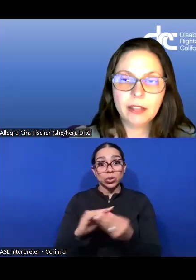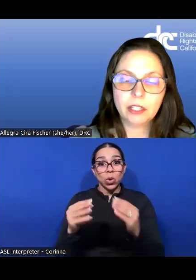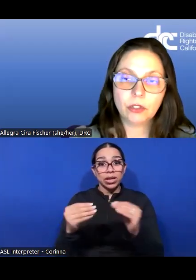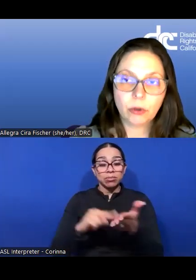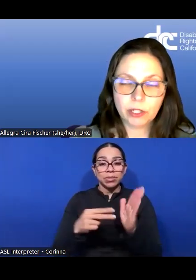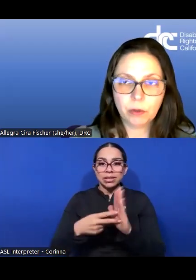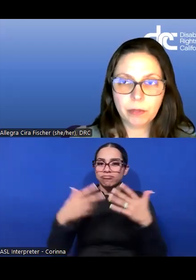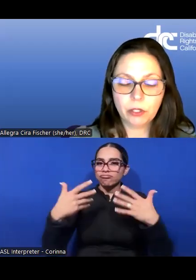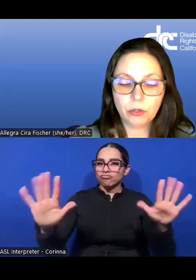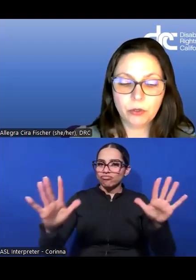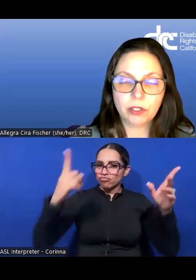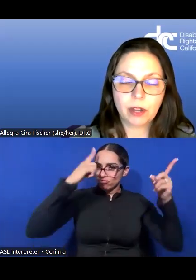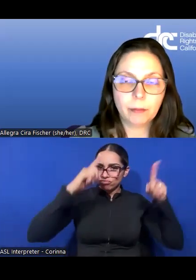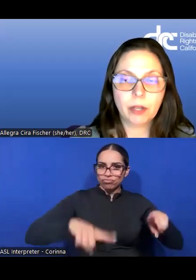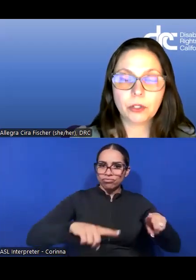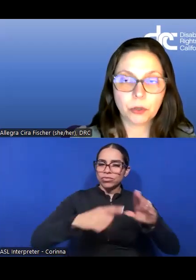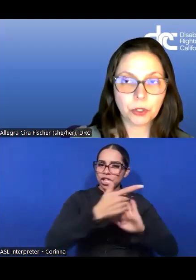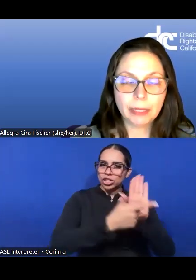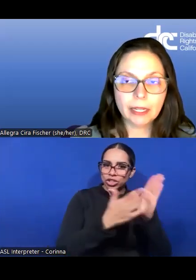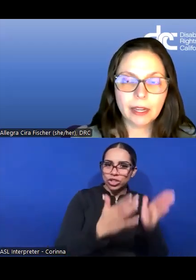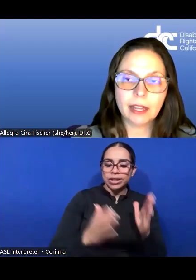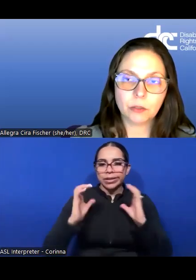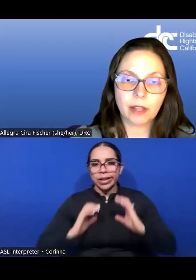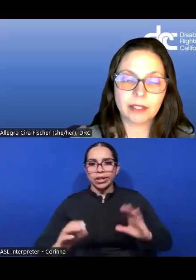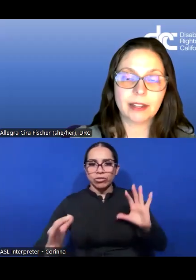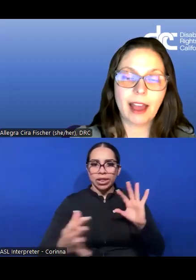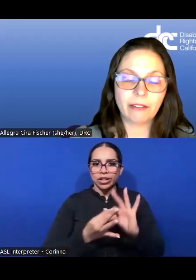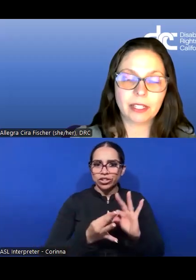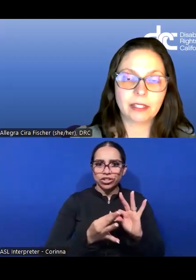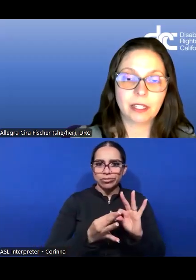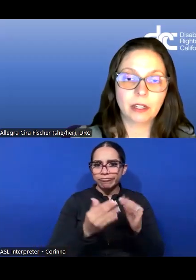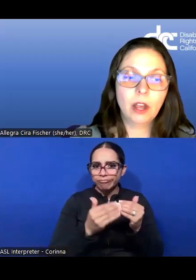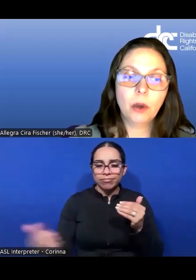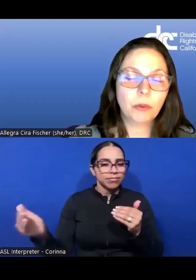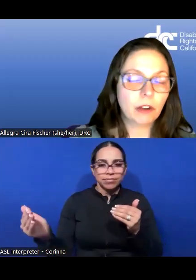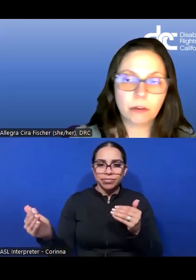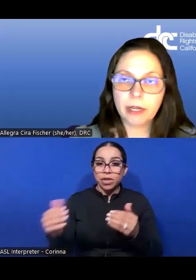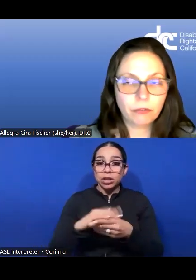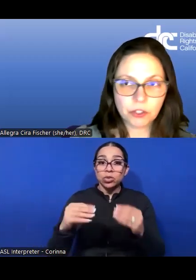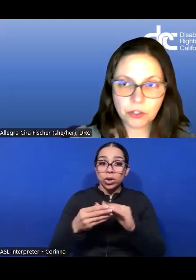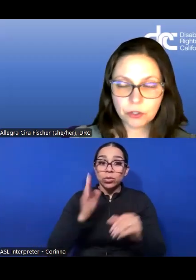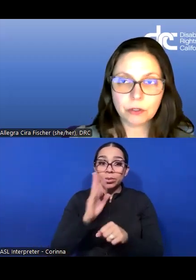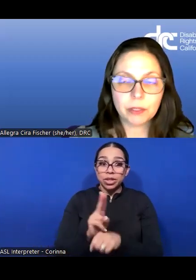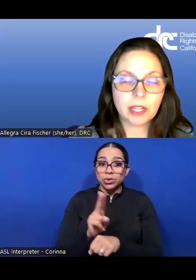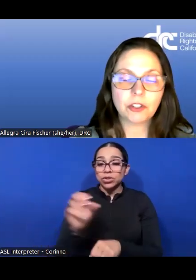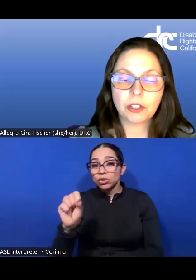These stories will be used, on our social media as well as and advocacy with government officials potentially